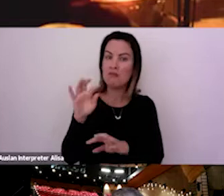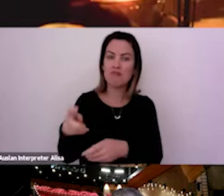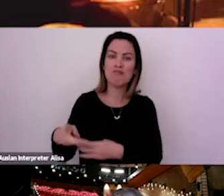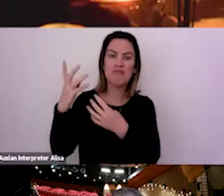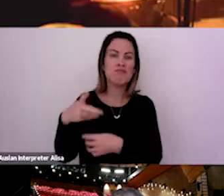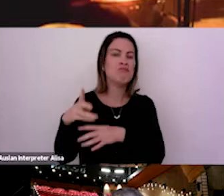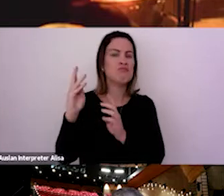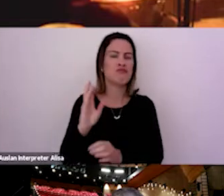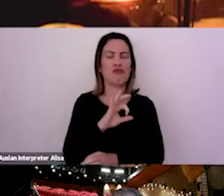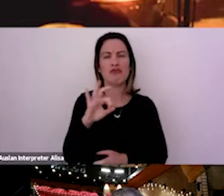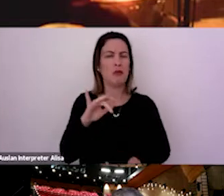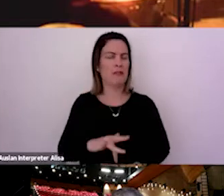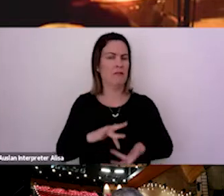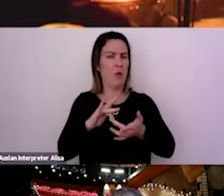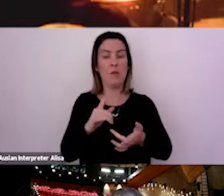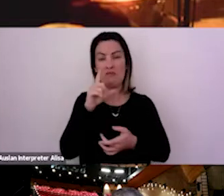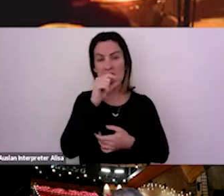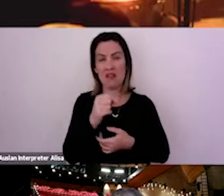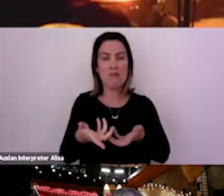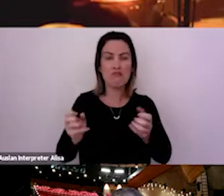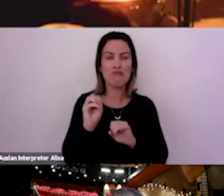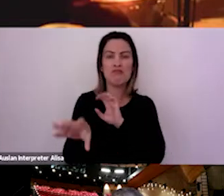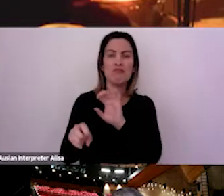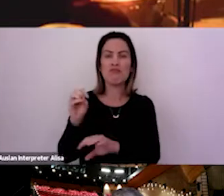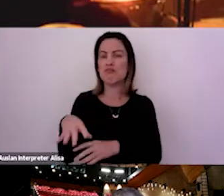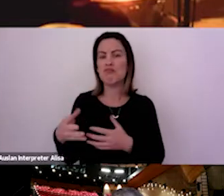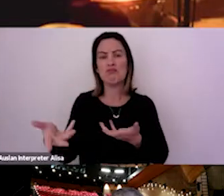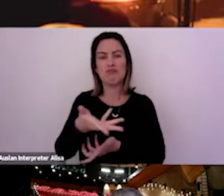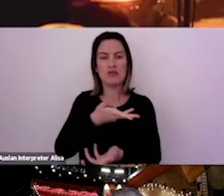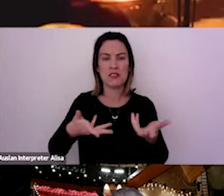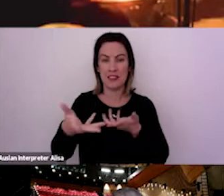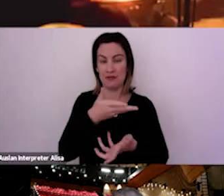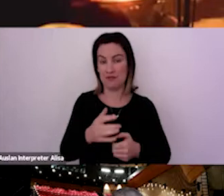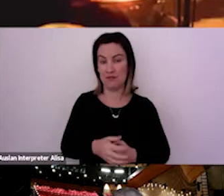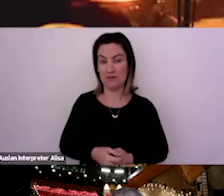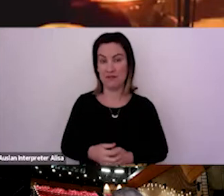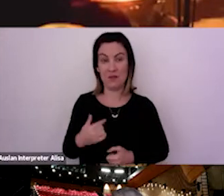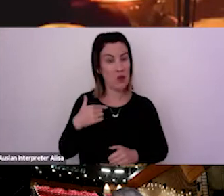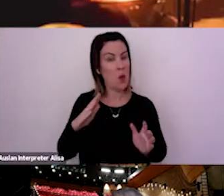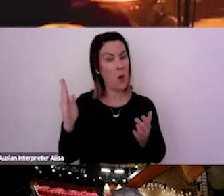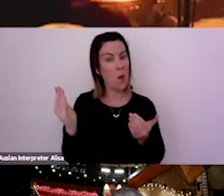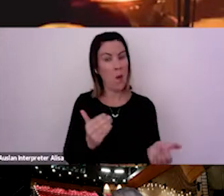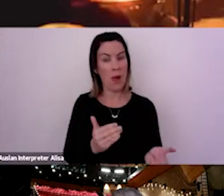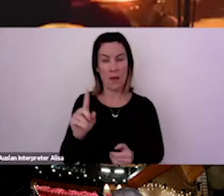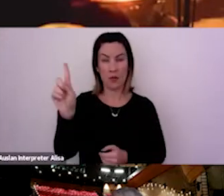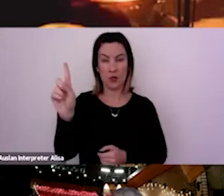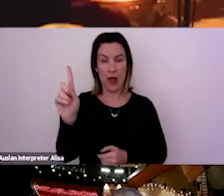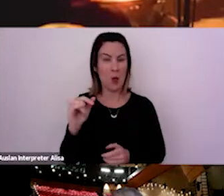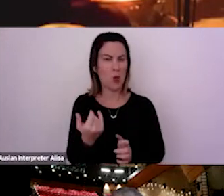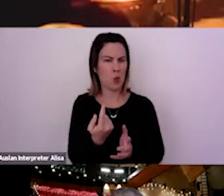With that, I am very excited to welcome the host of today as Webinar Tandi Palmer Williams,